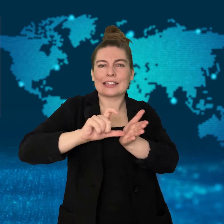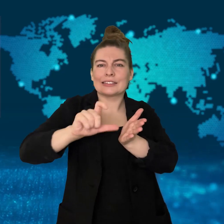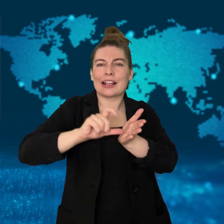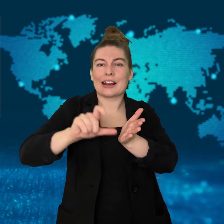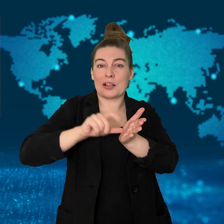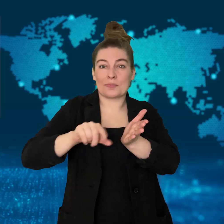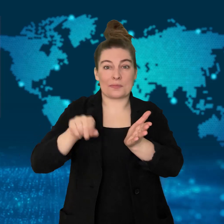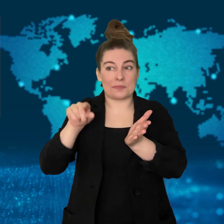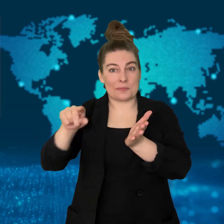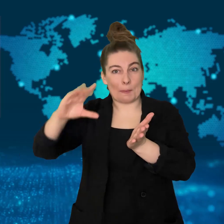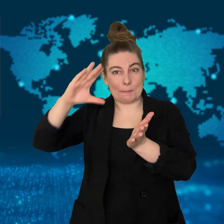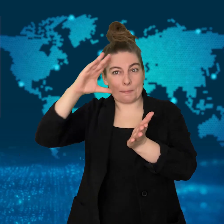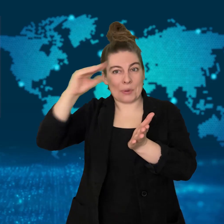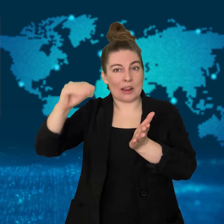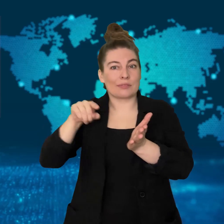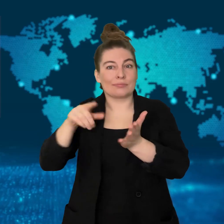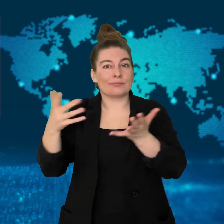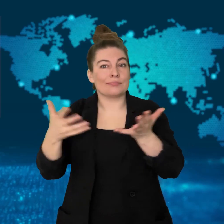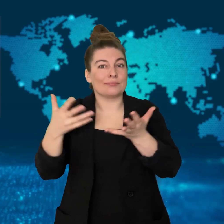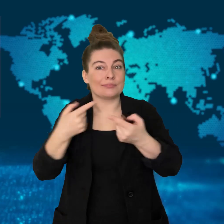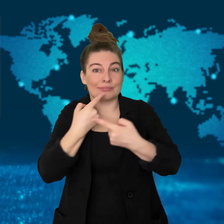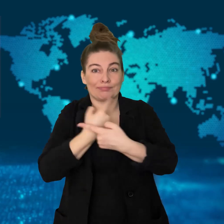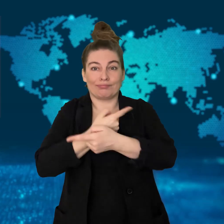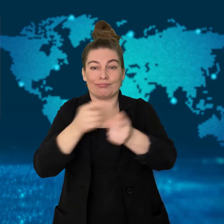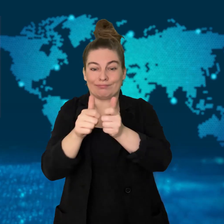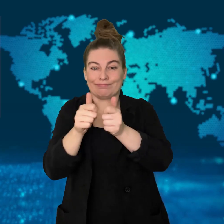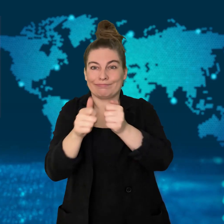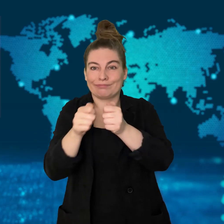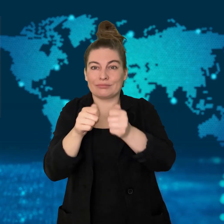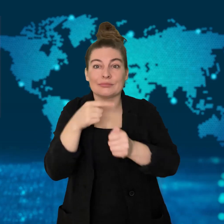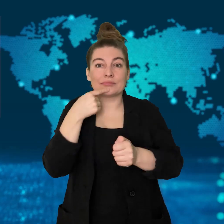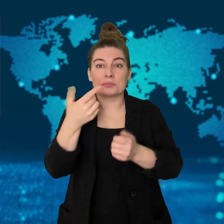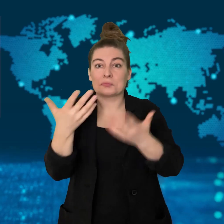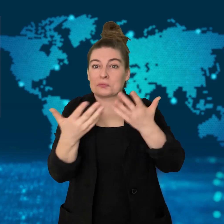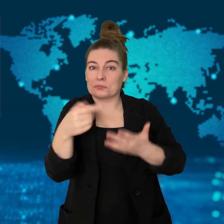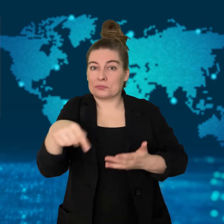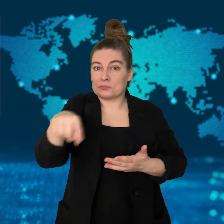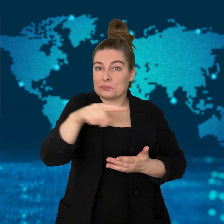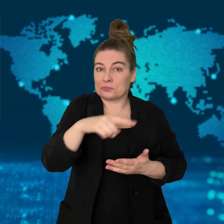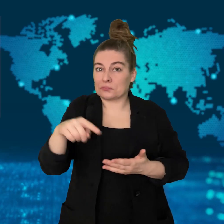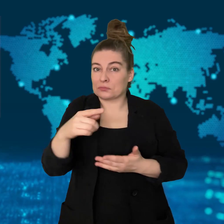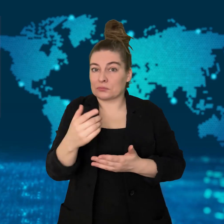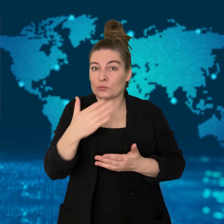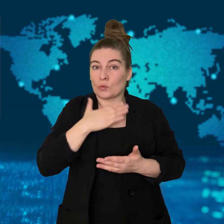He posted on Instagram that if the platform came any closer,